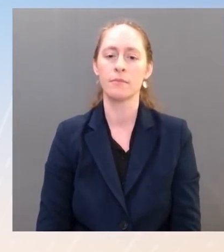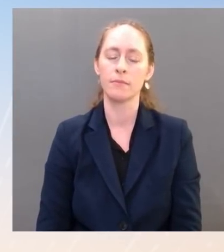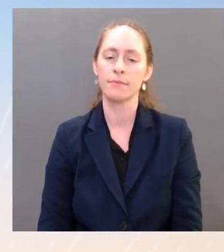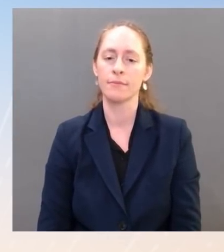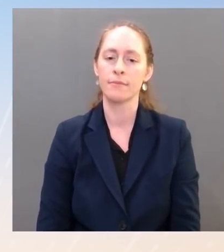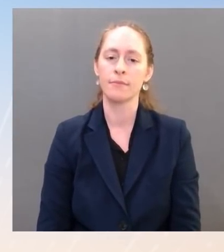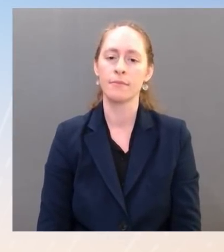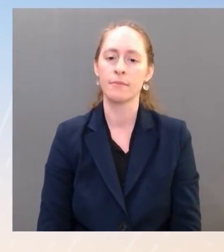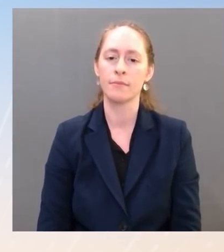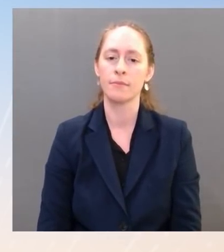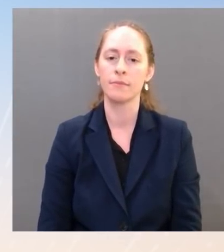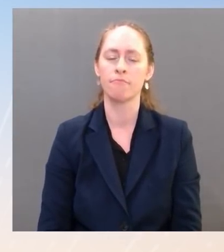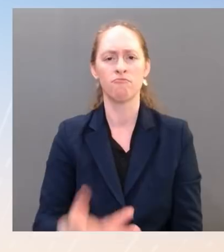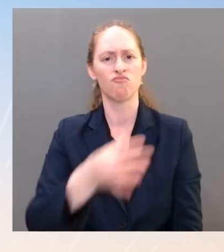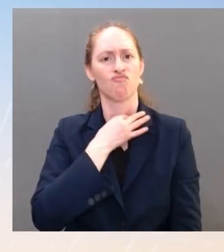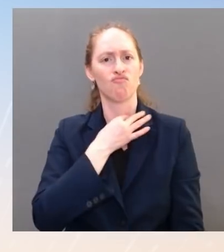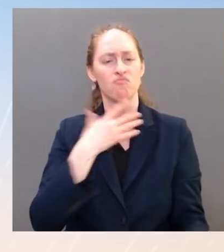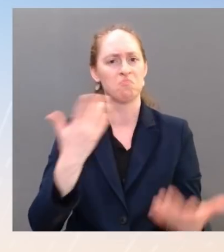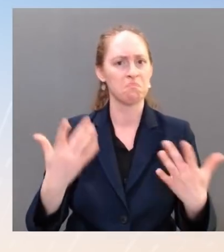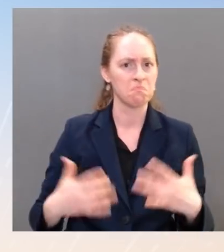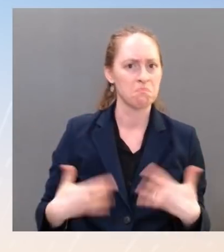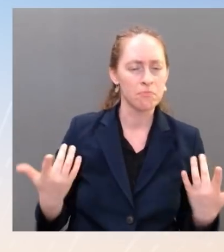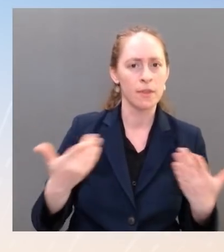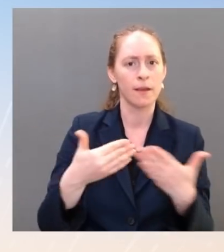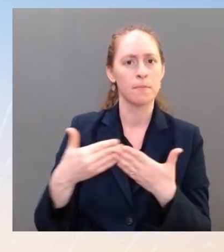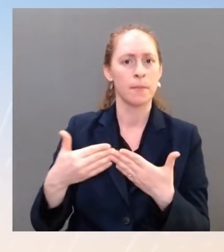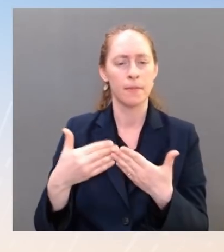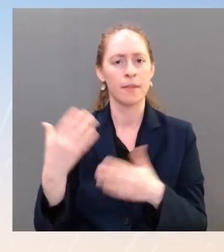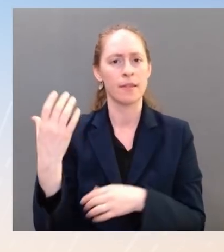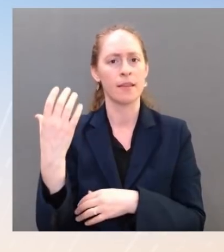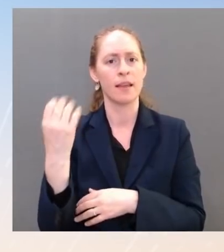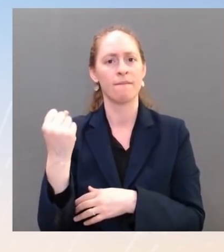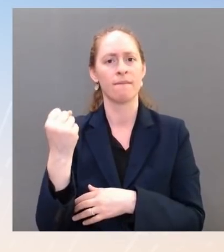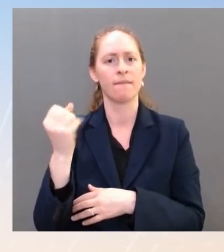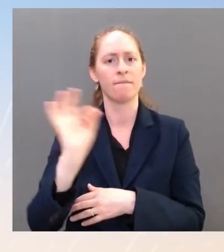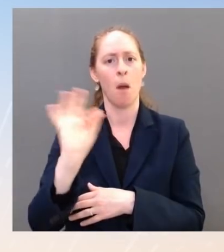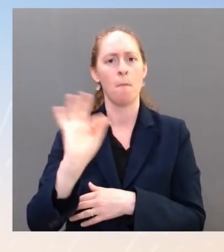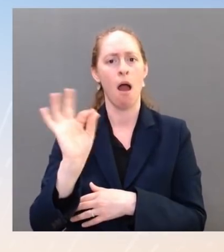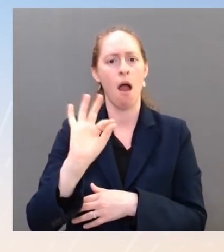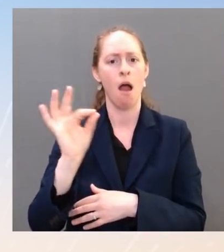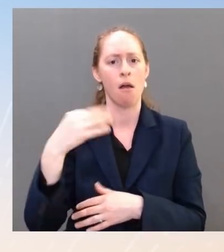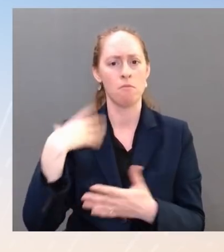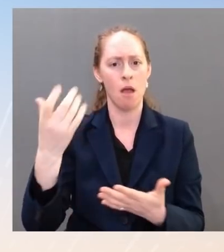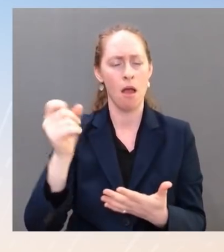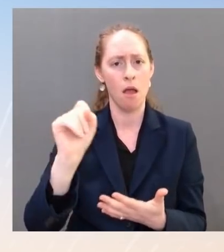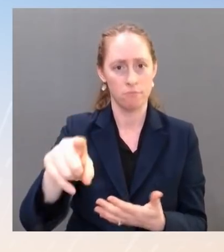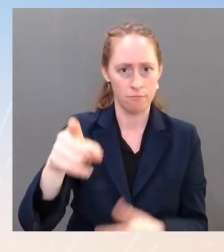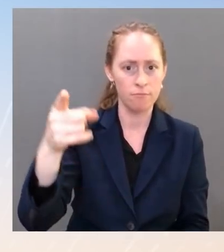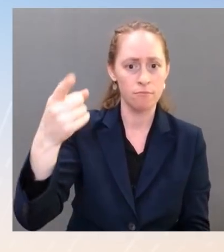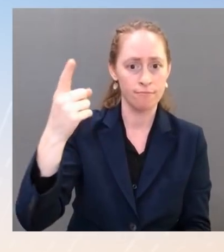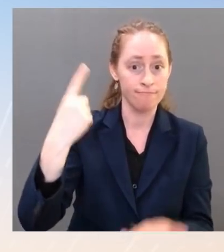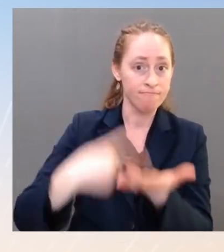and how quickly do you expect the Abbott plan to deliver get it great regression back online? Mr. Deese: Yeah, I would just say I --